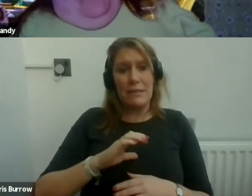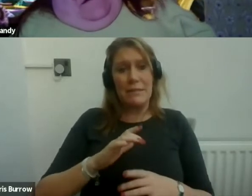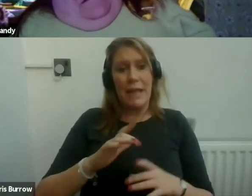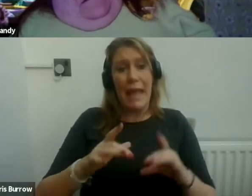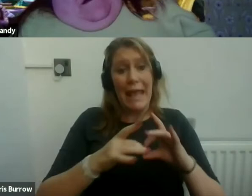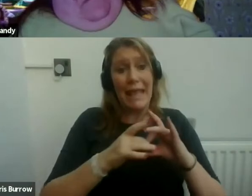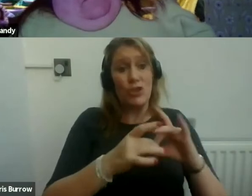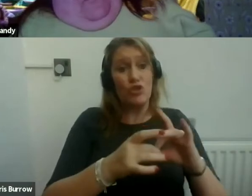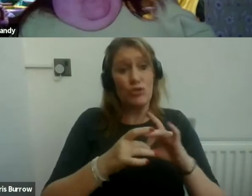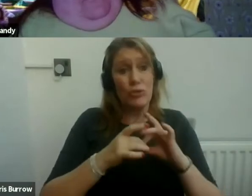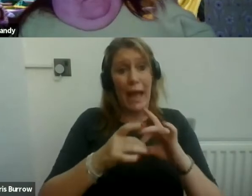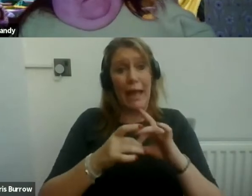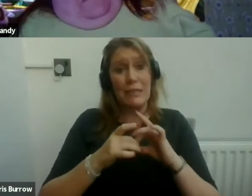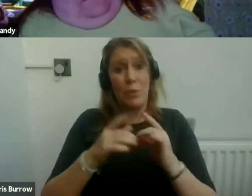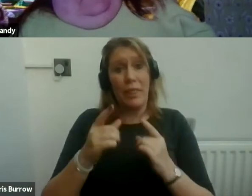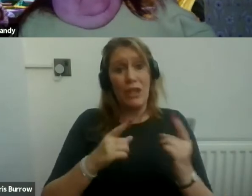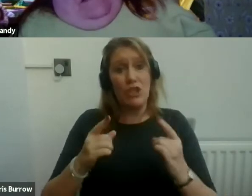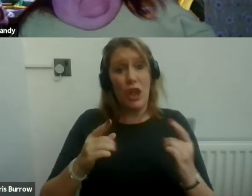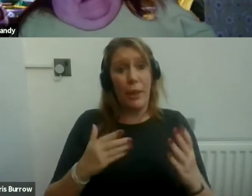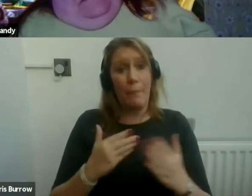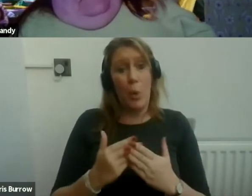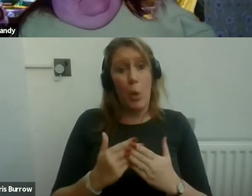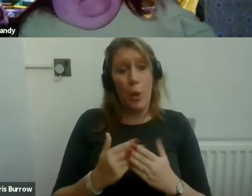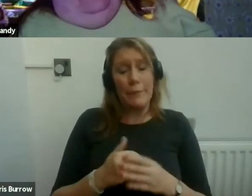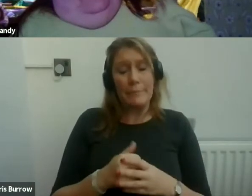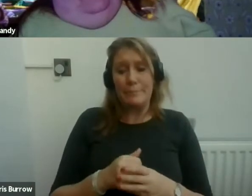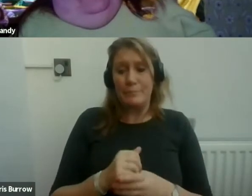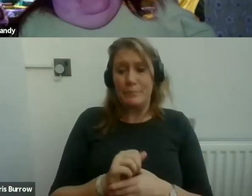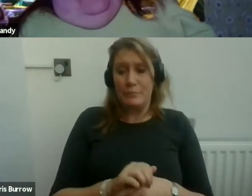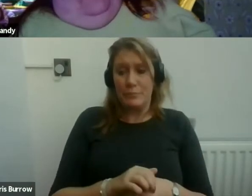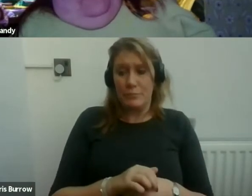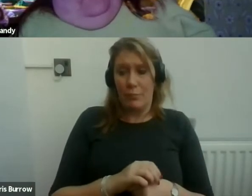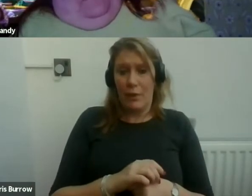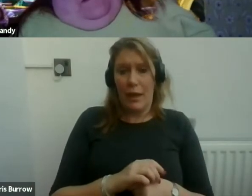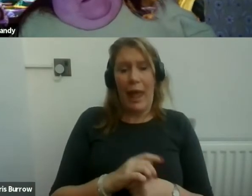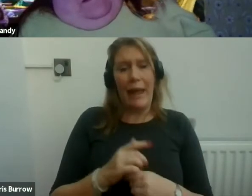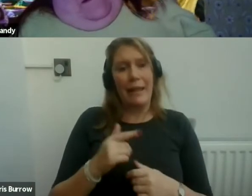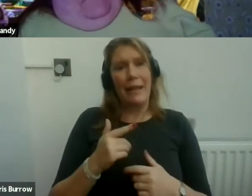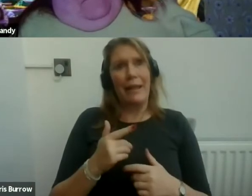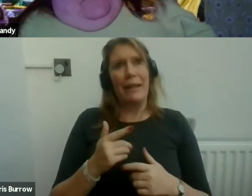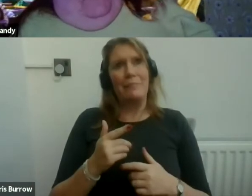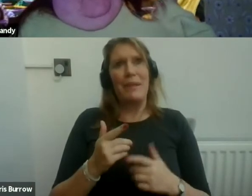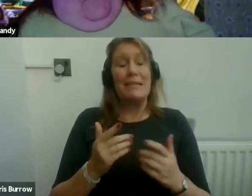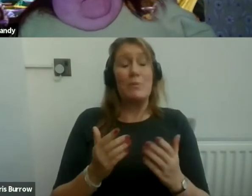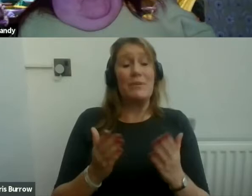a wit more. It's like this was the introduction to them. I'm not dropping